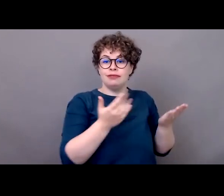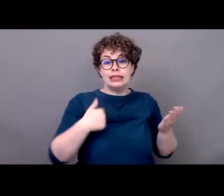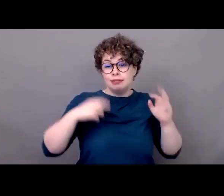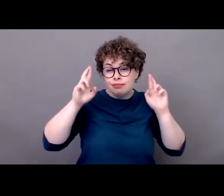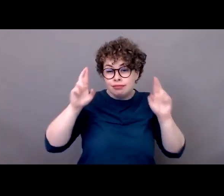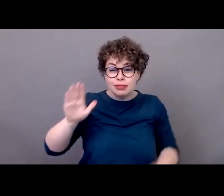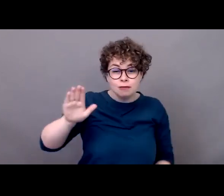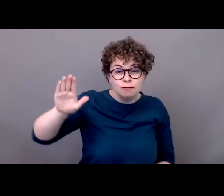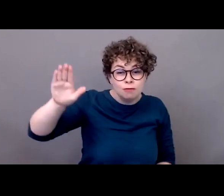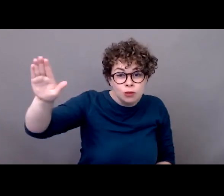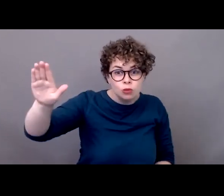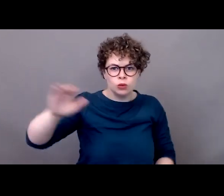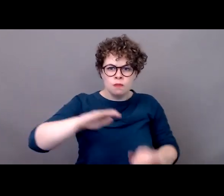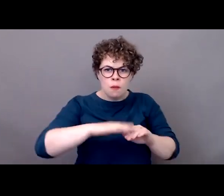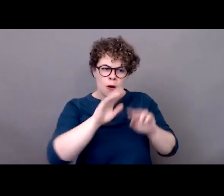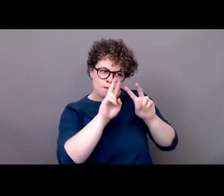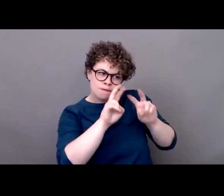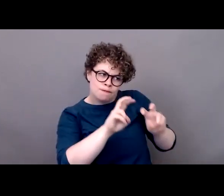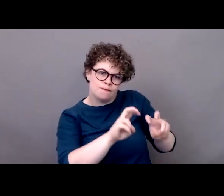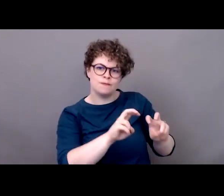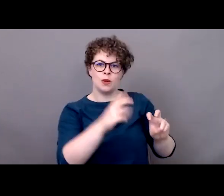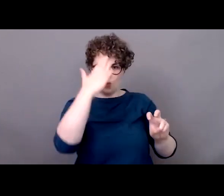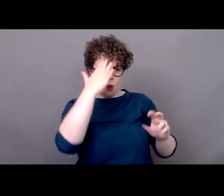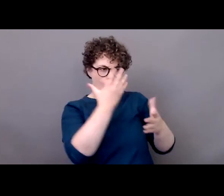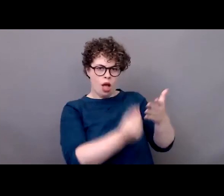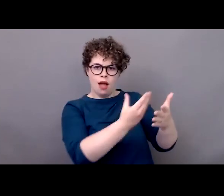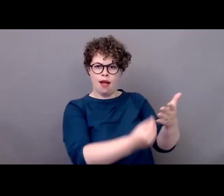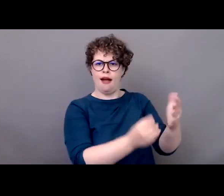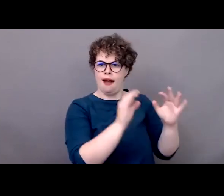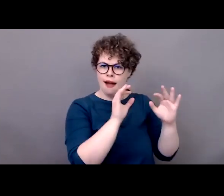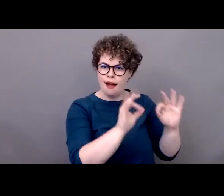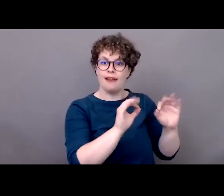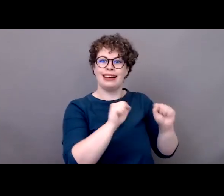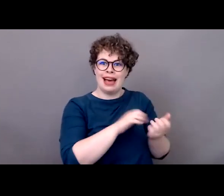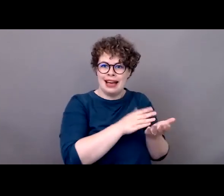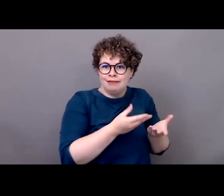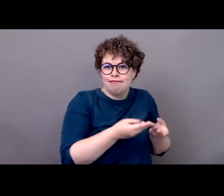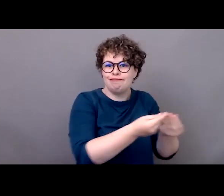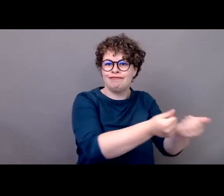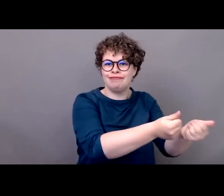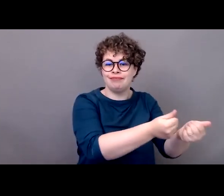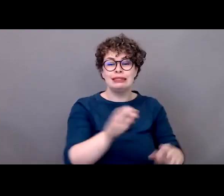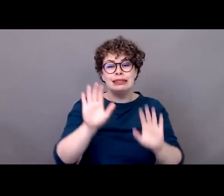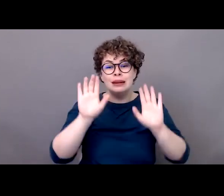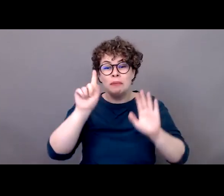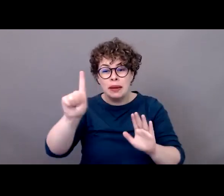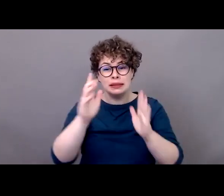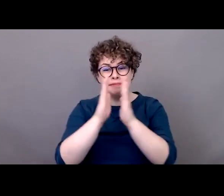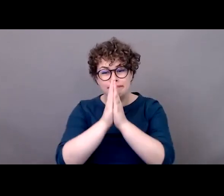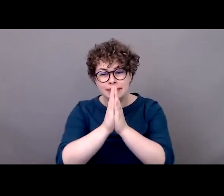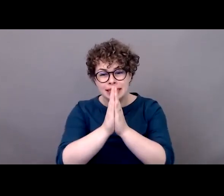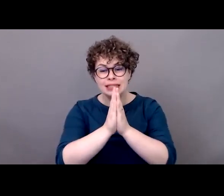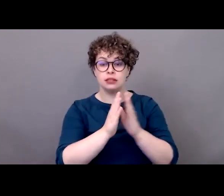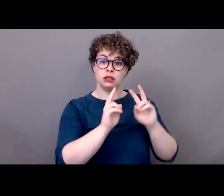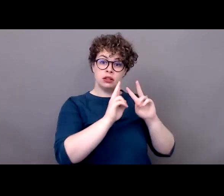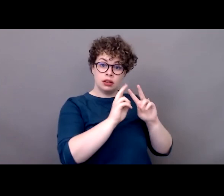But don't let us forget data is only about medical diagnoses, and numbers and figures.